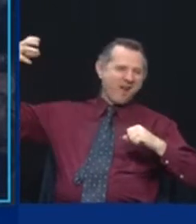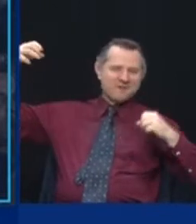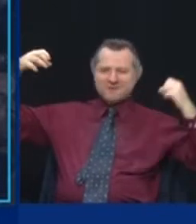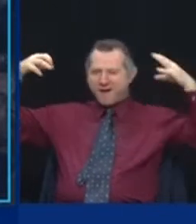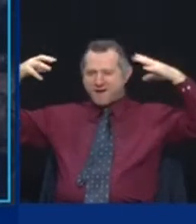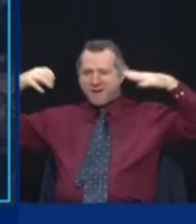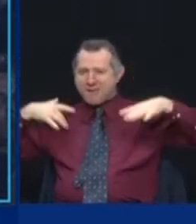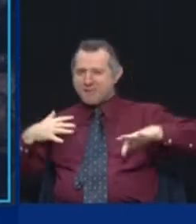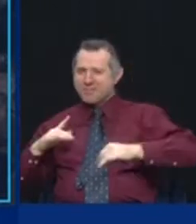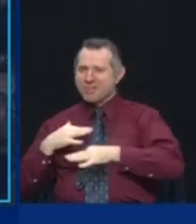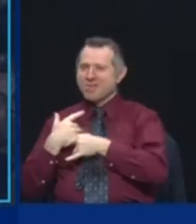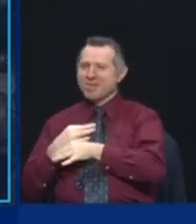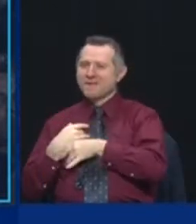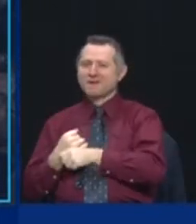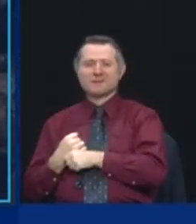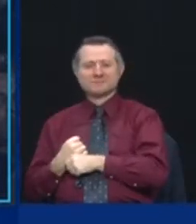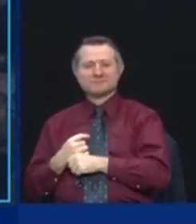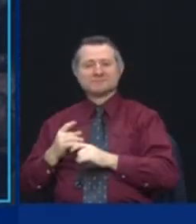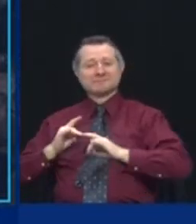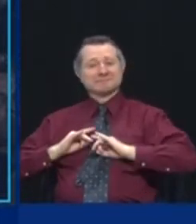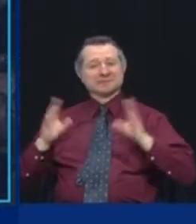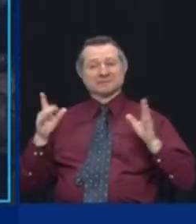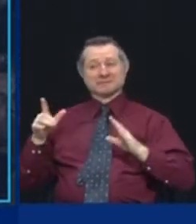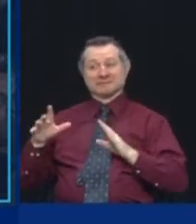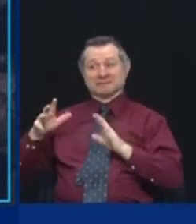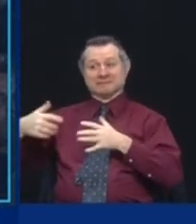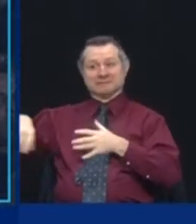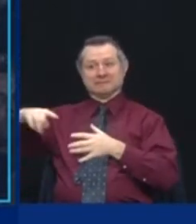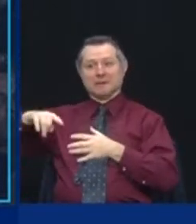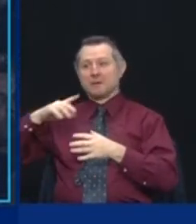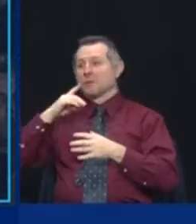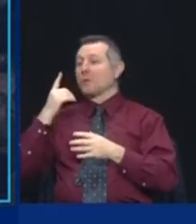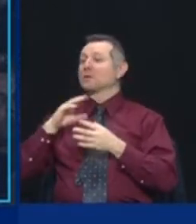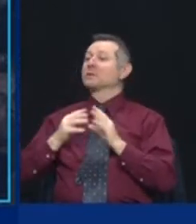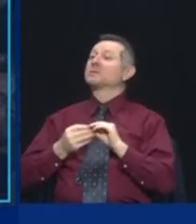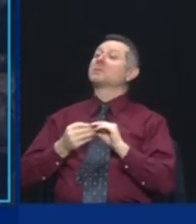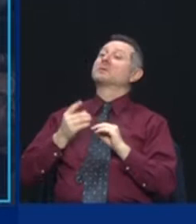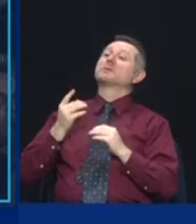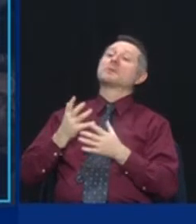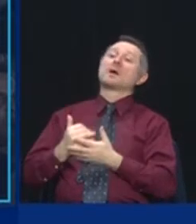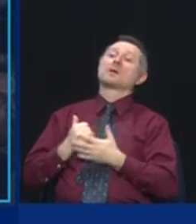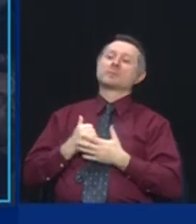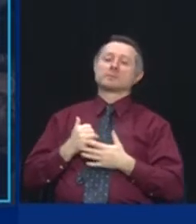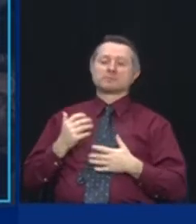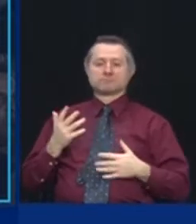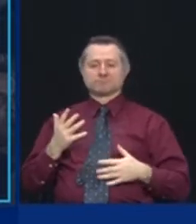MOMENTUM. THEY BUILD IT.